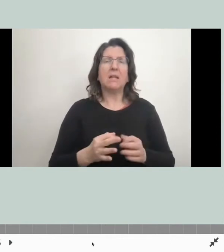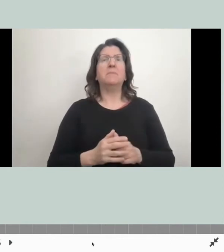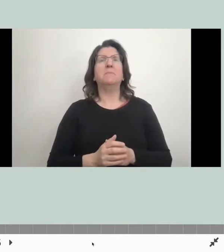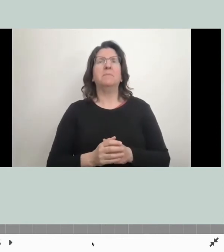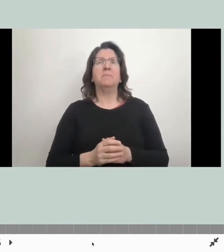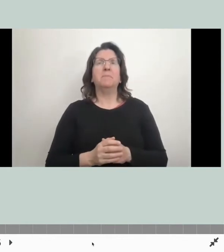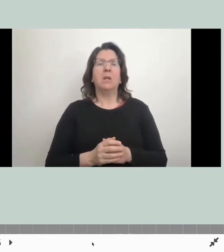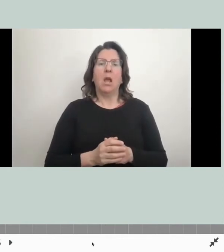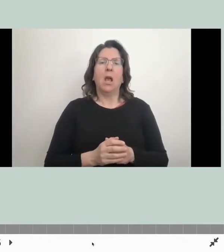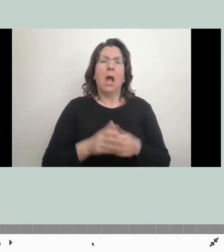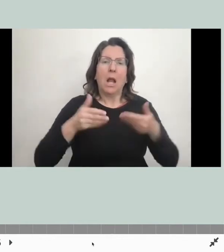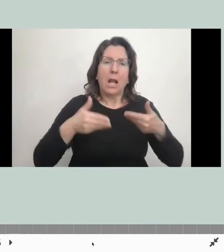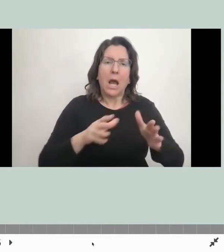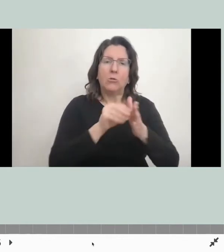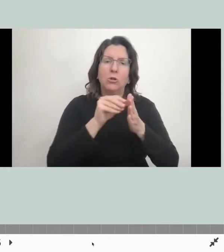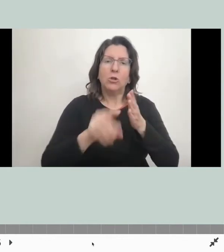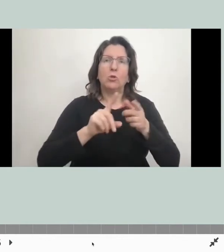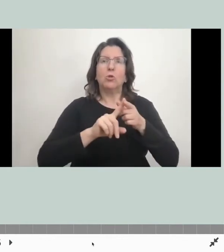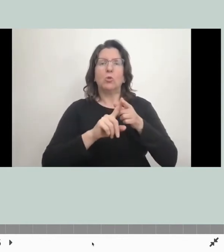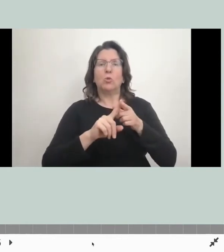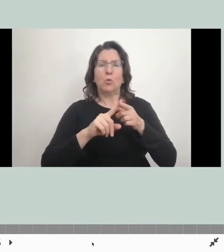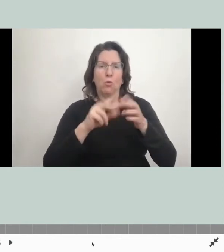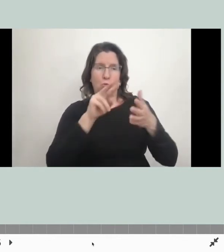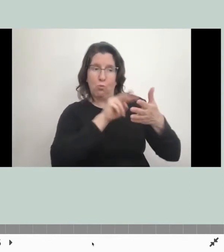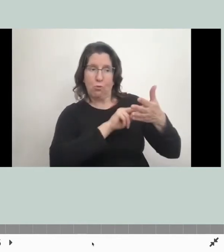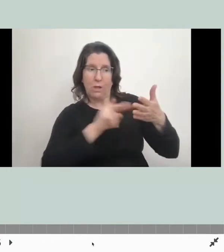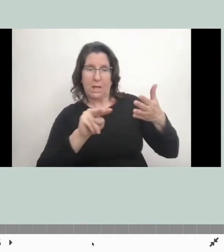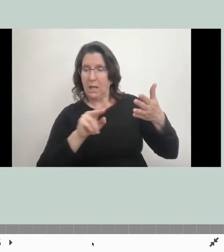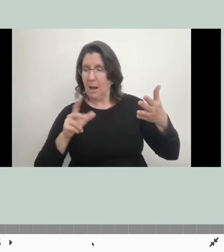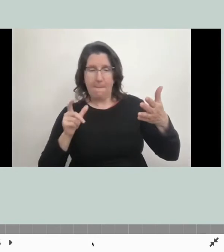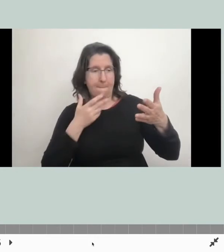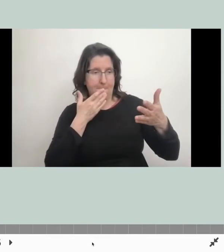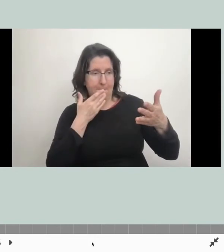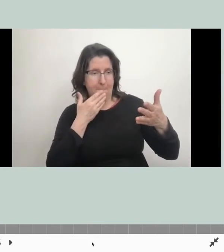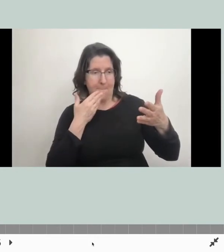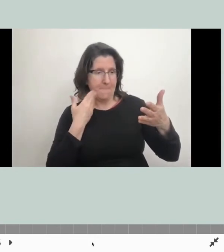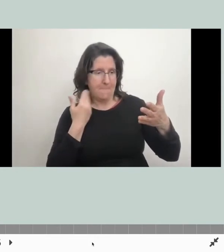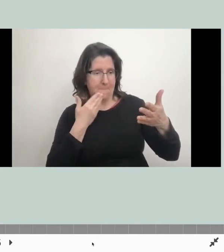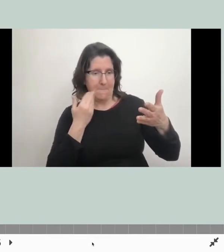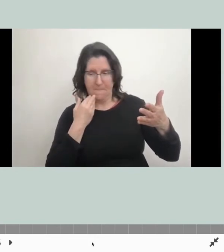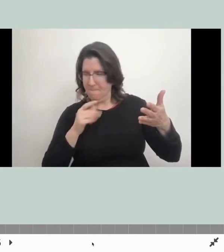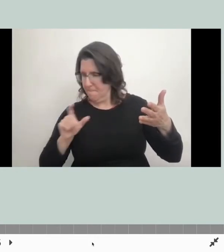You can use any text you want. You let the students read it with the blanks in the sentence.